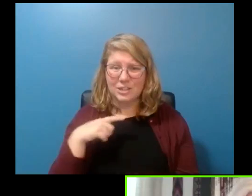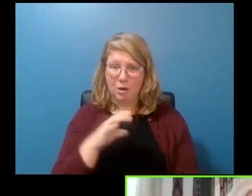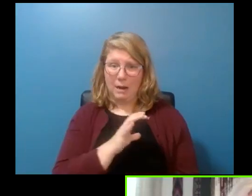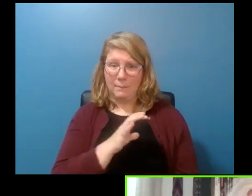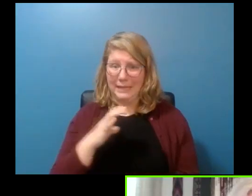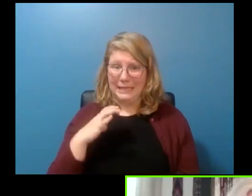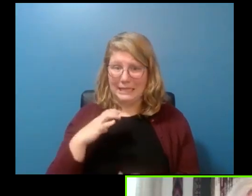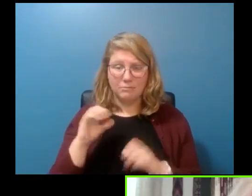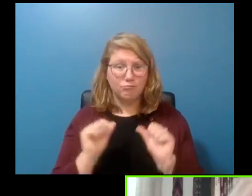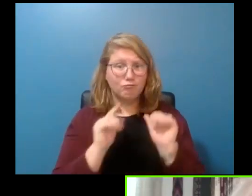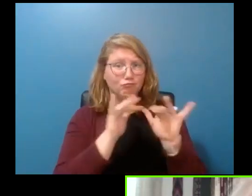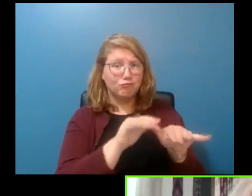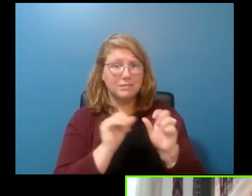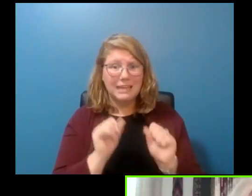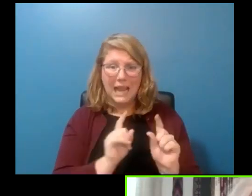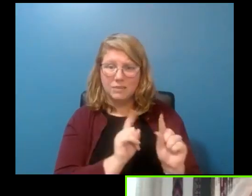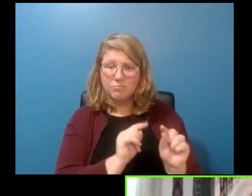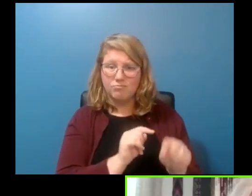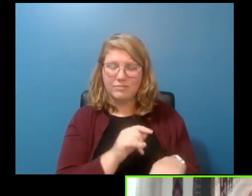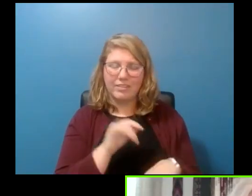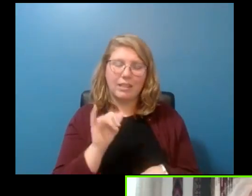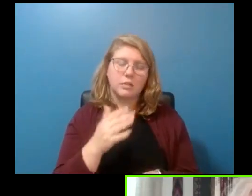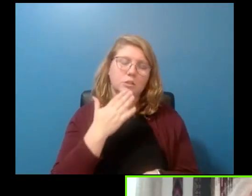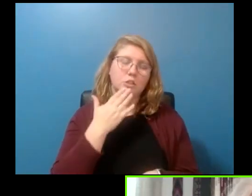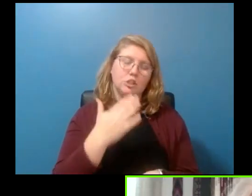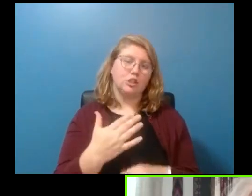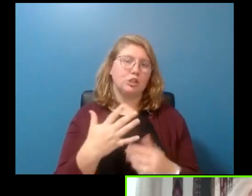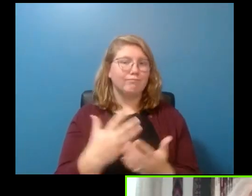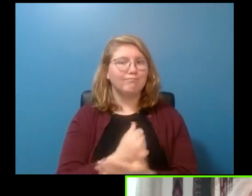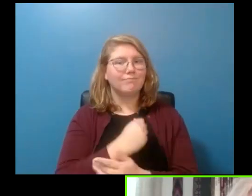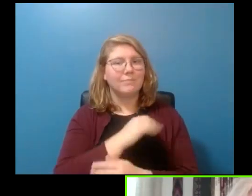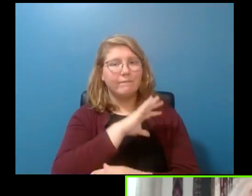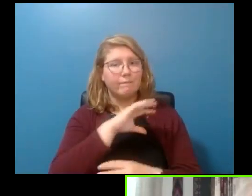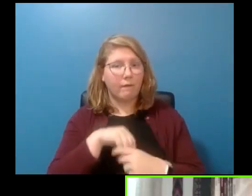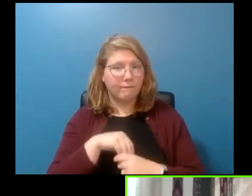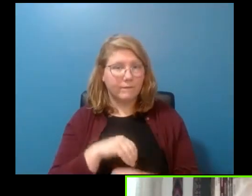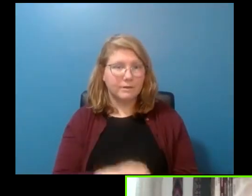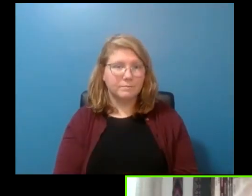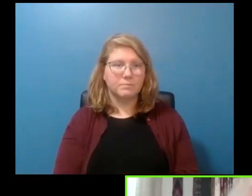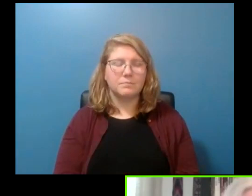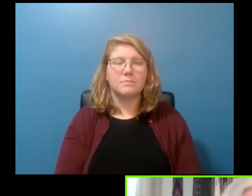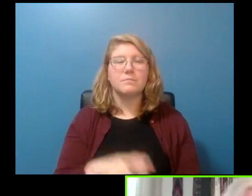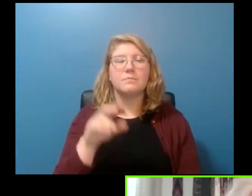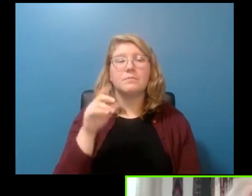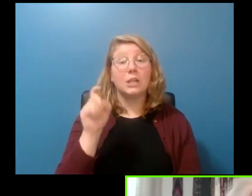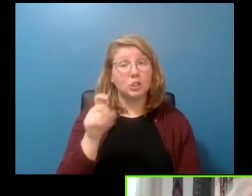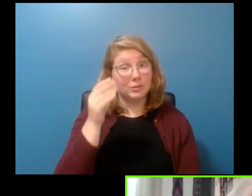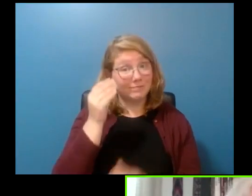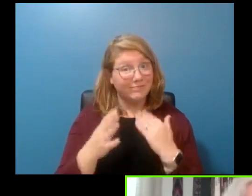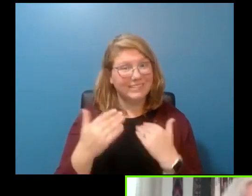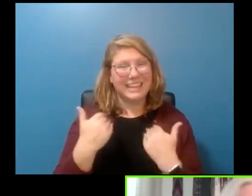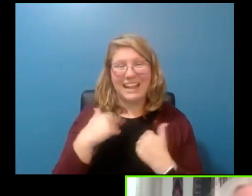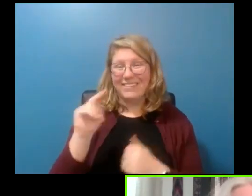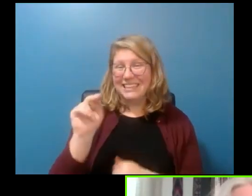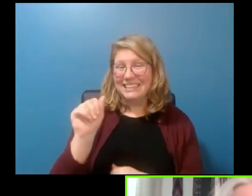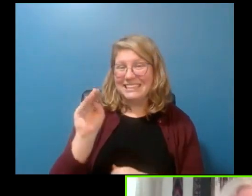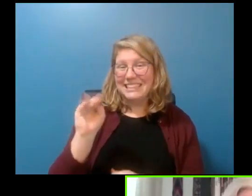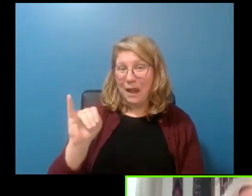A question that has come in for us, is are there any opportunities for people to get involved or to volunteer with